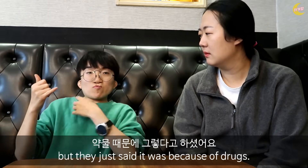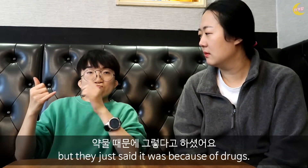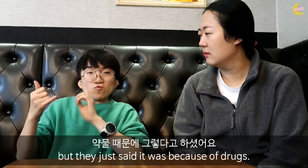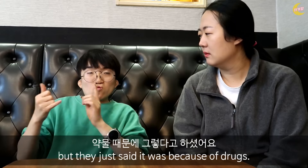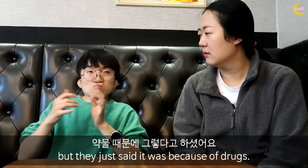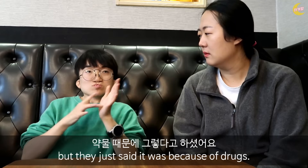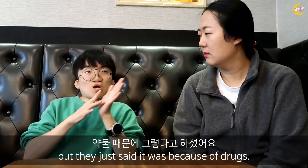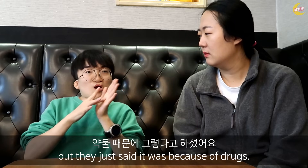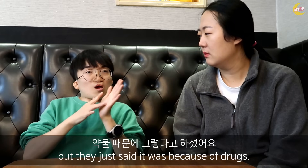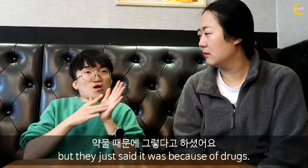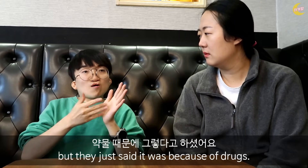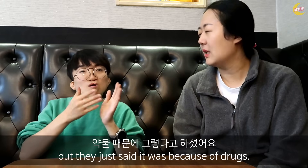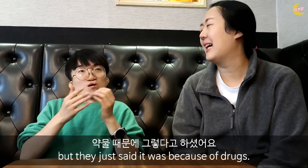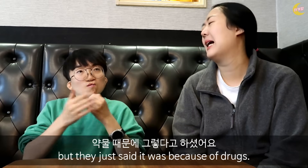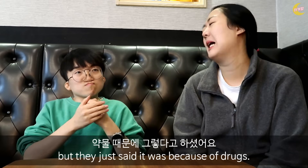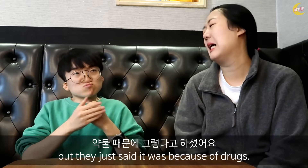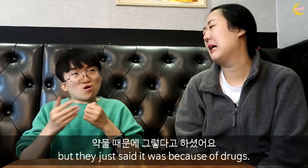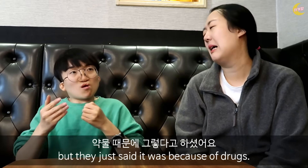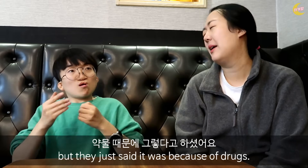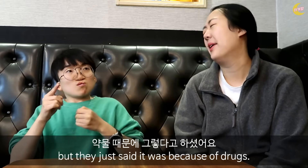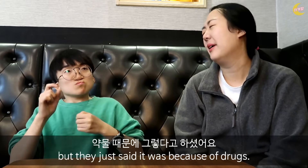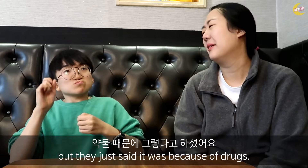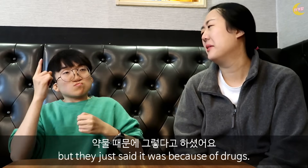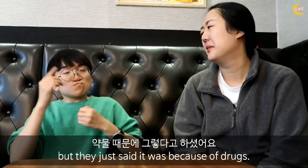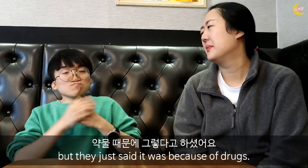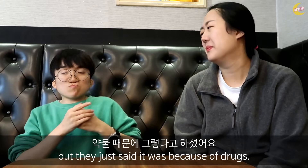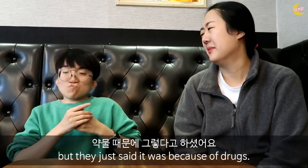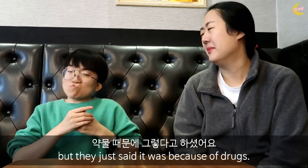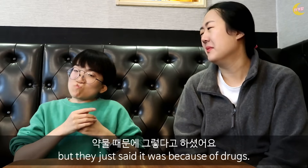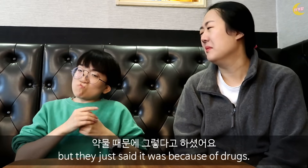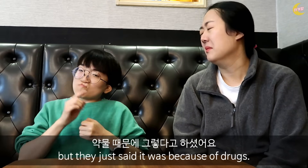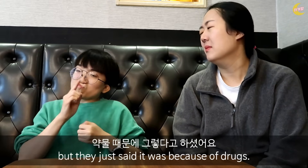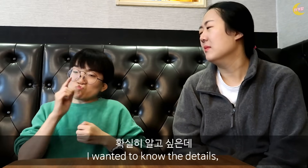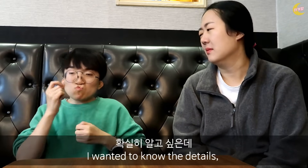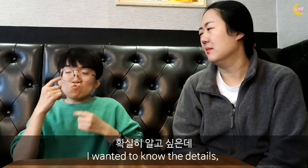but they just said it was because of drugs.